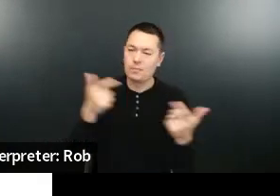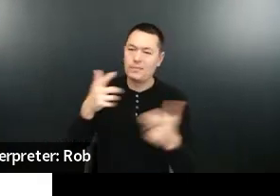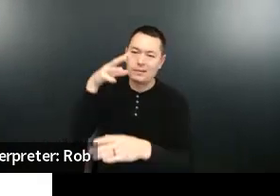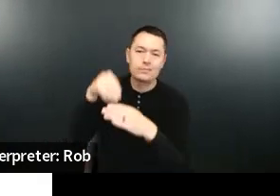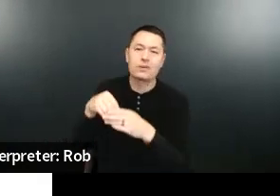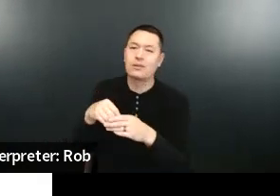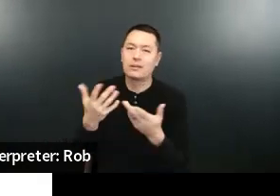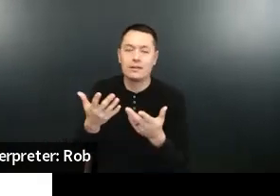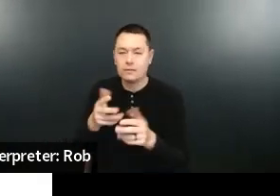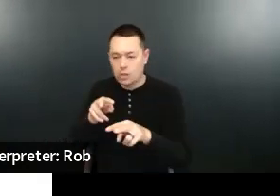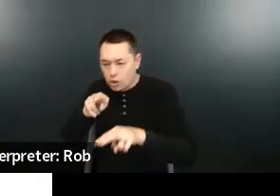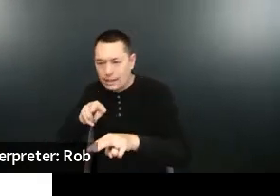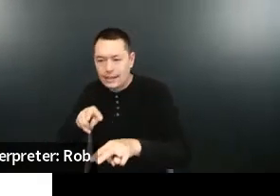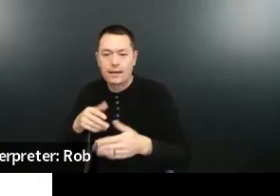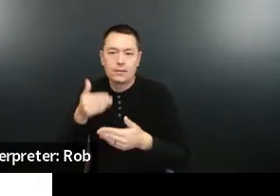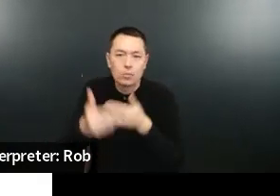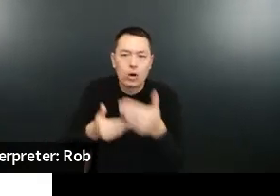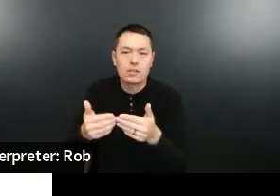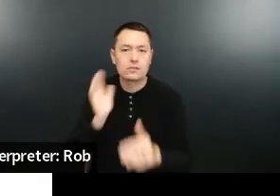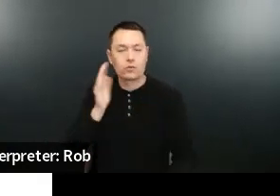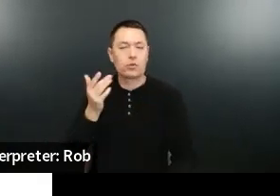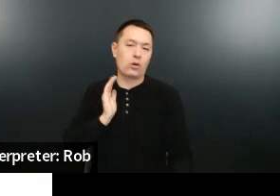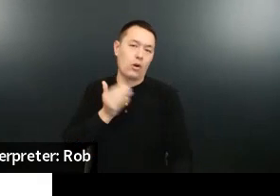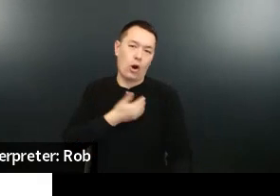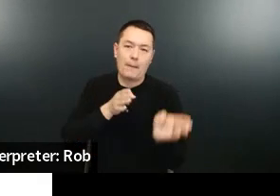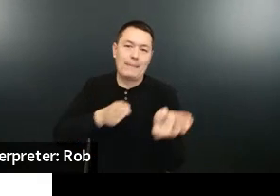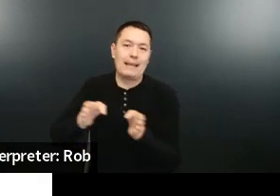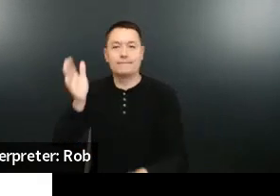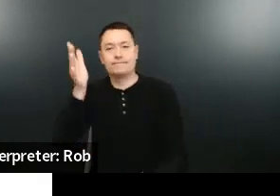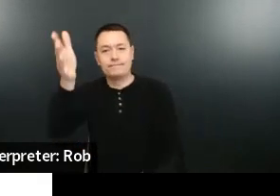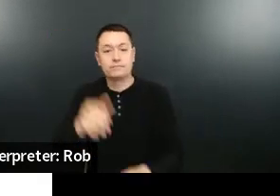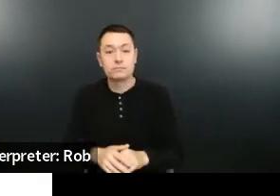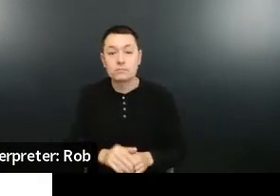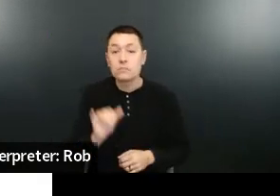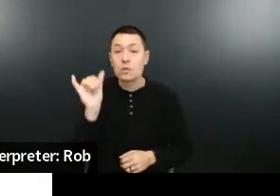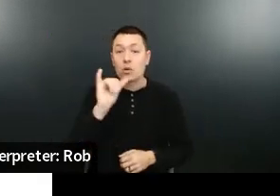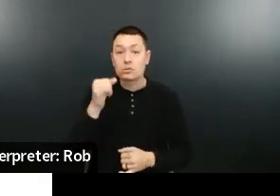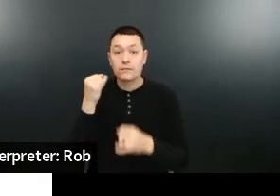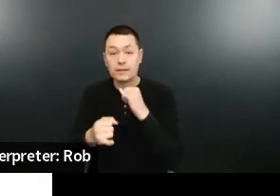progress on our strategic plan. And then finally, goal setting and tracking.